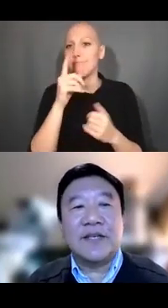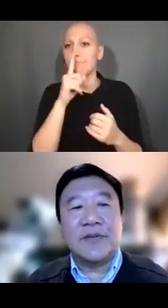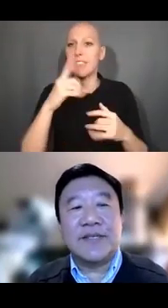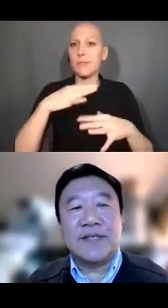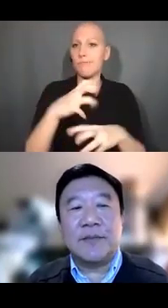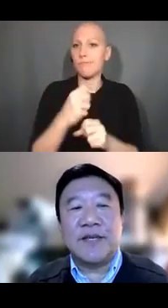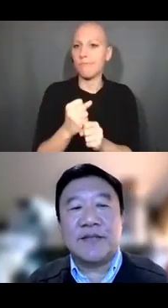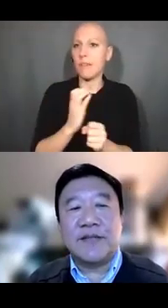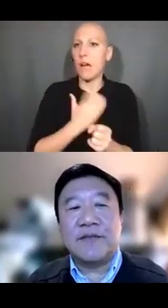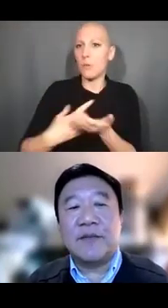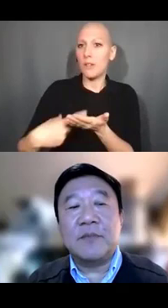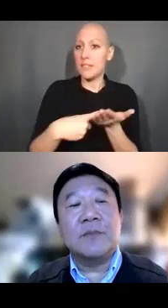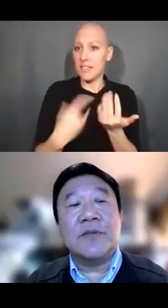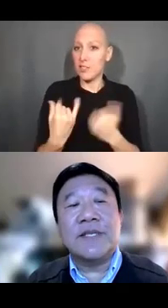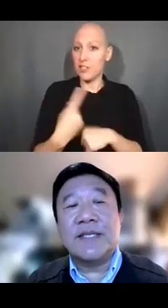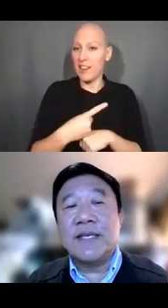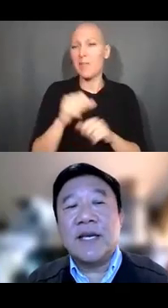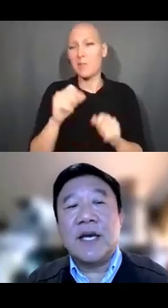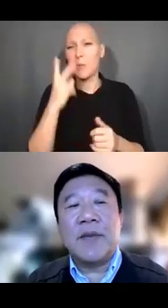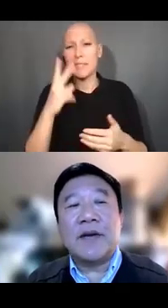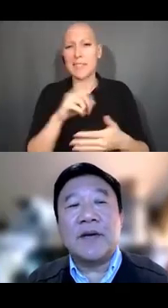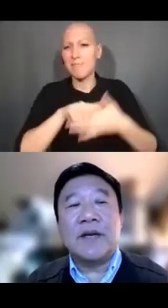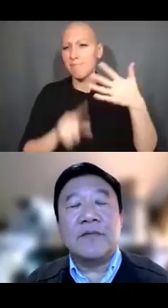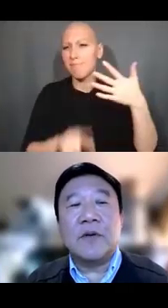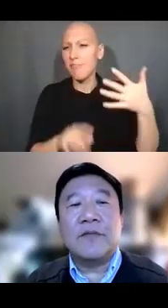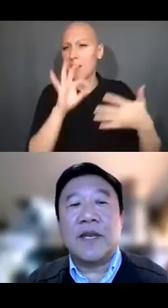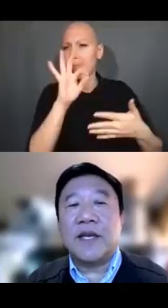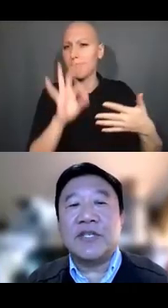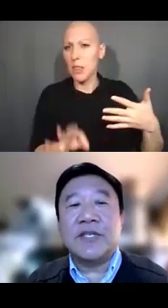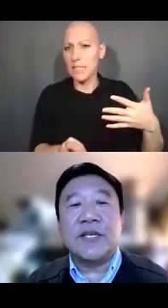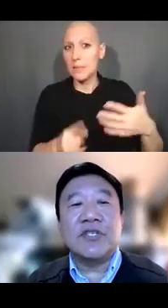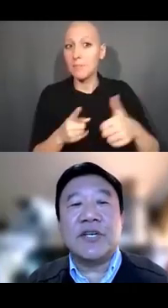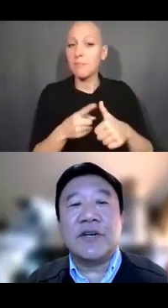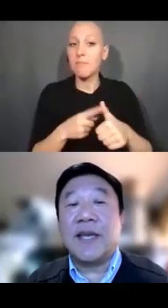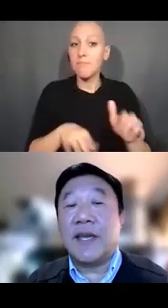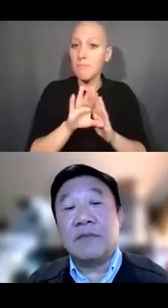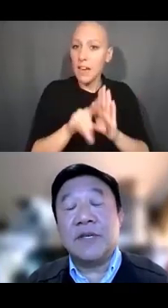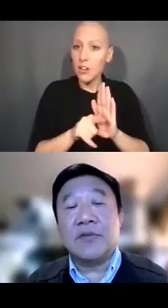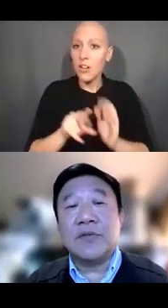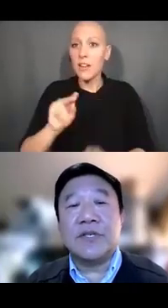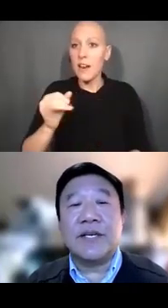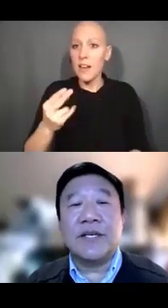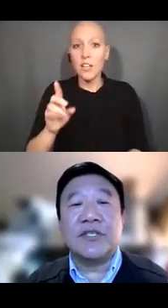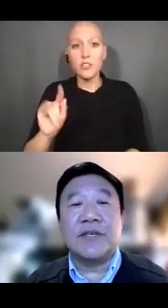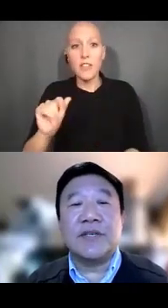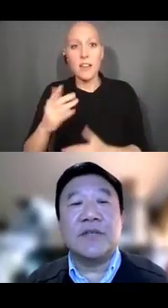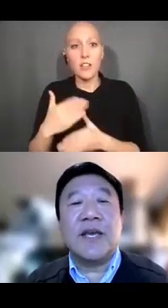as you can see, basically five bullet points, a background of NIH data sharing and resource sharing initiatives,